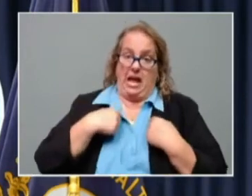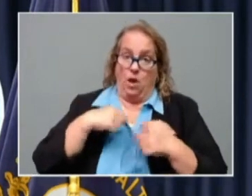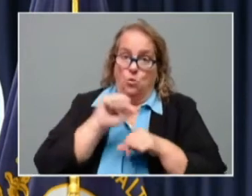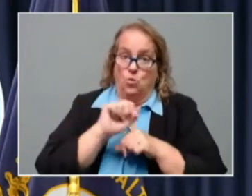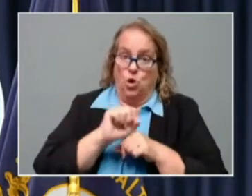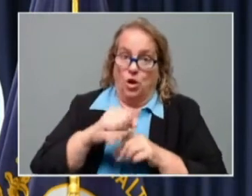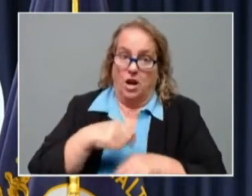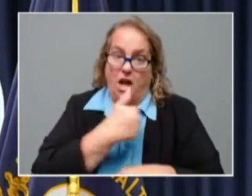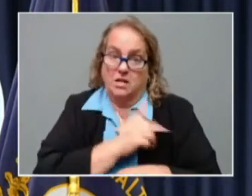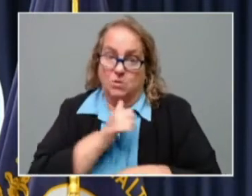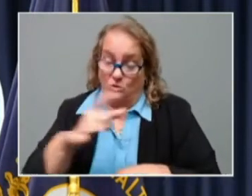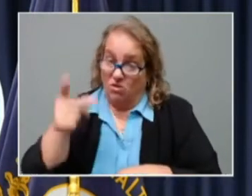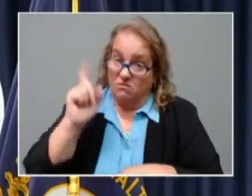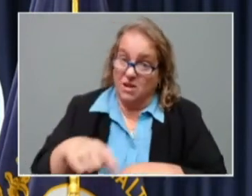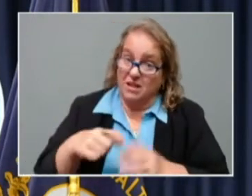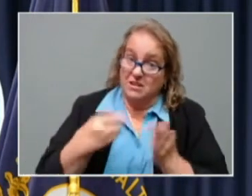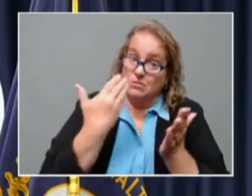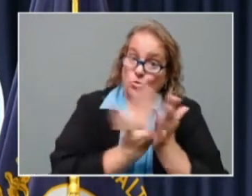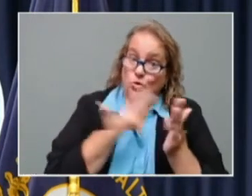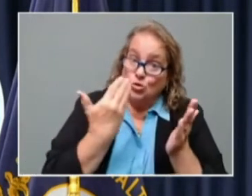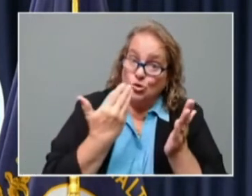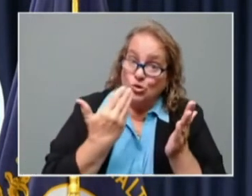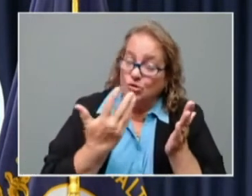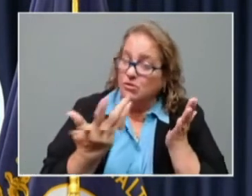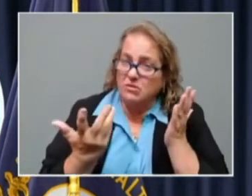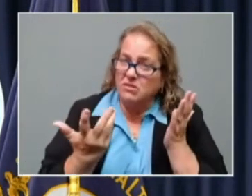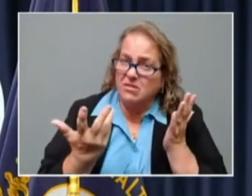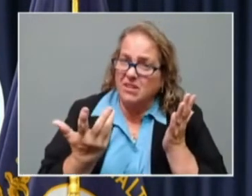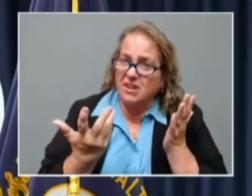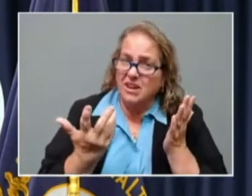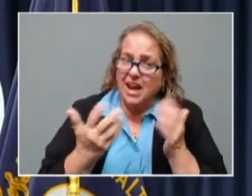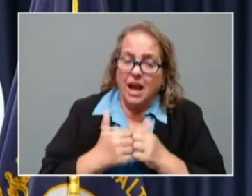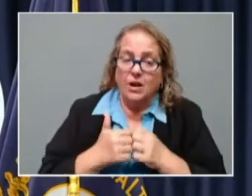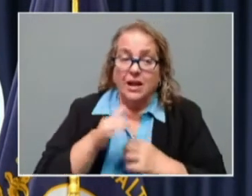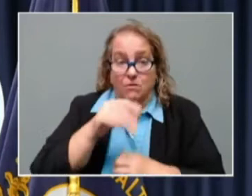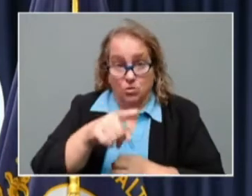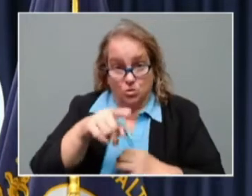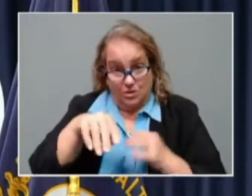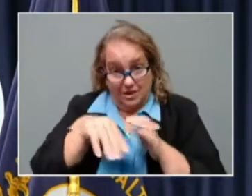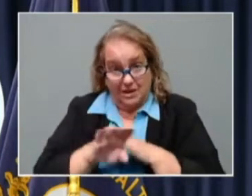a, I believe that if you, if you go in right now to get your booster, it's